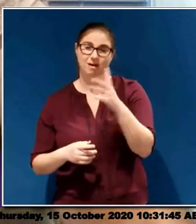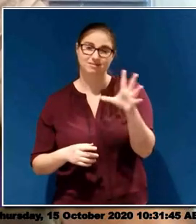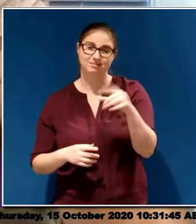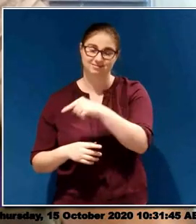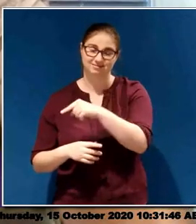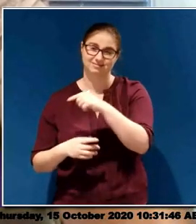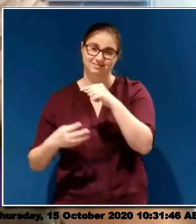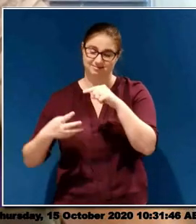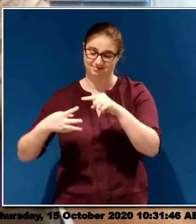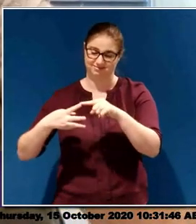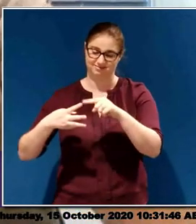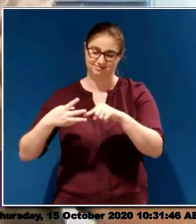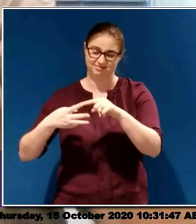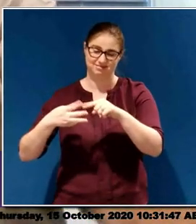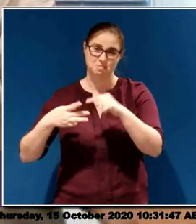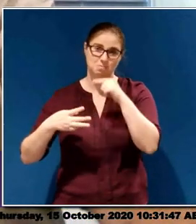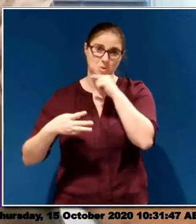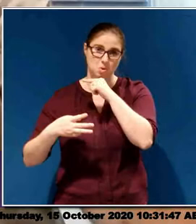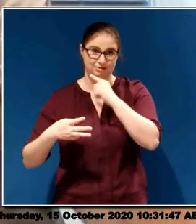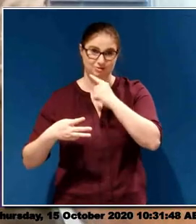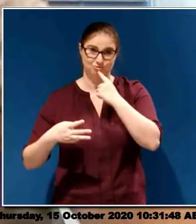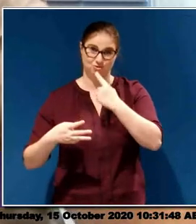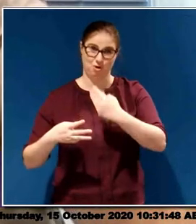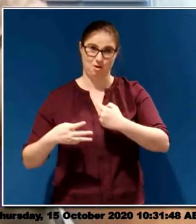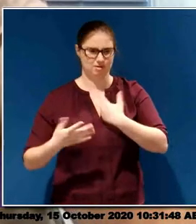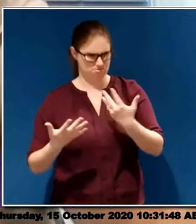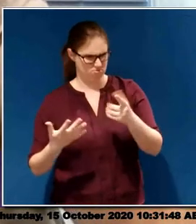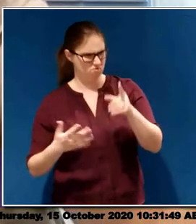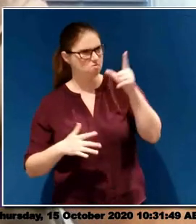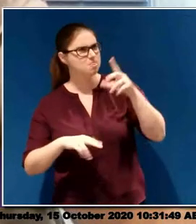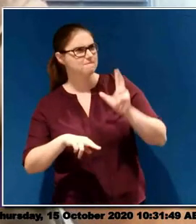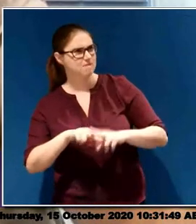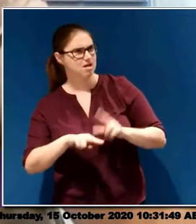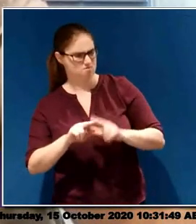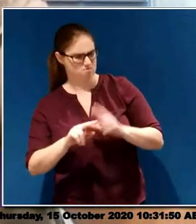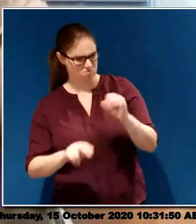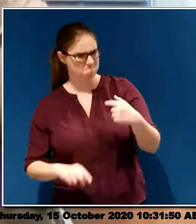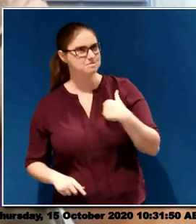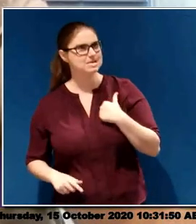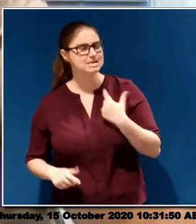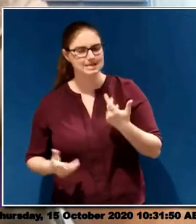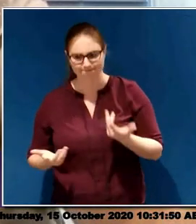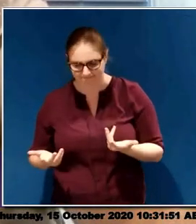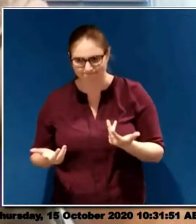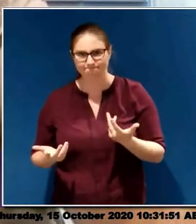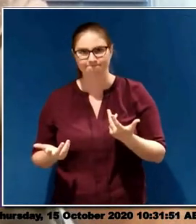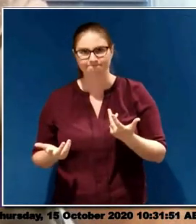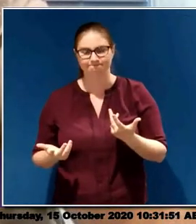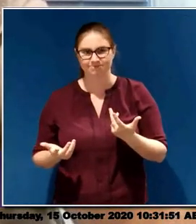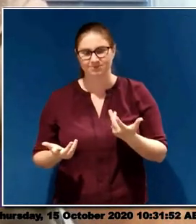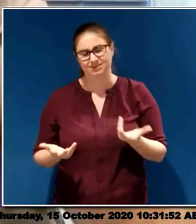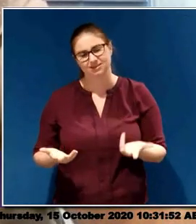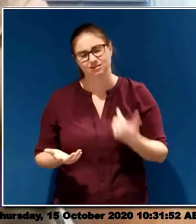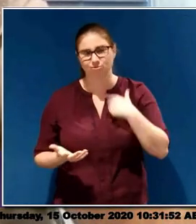And you're still trying to do the sports with those guys, and just the amount of money, like the medicines that Jack would be on.